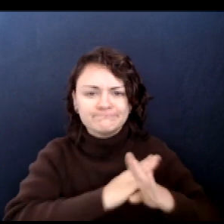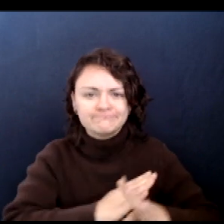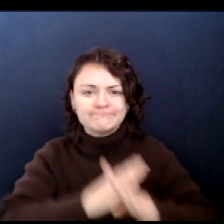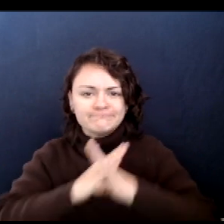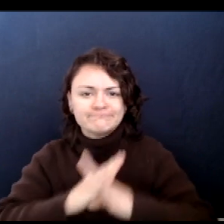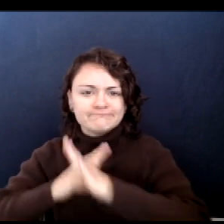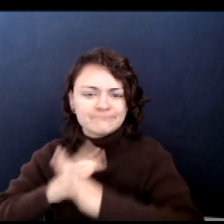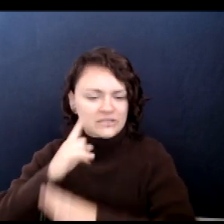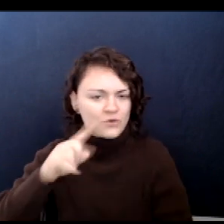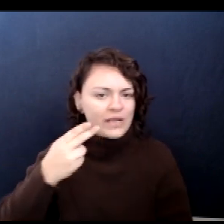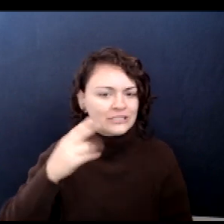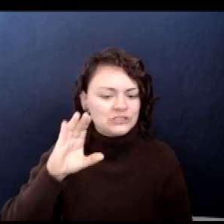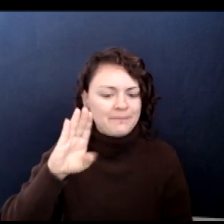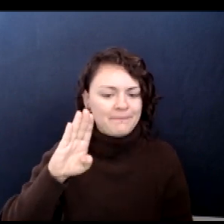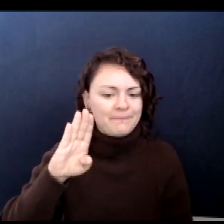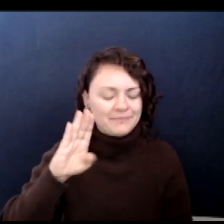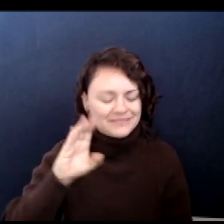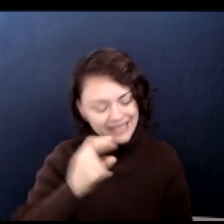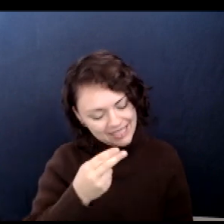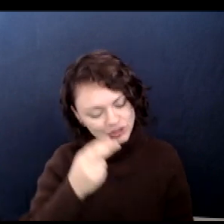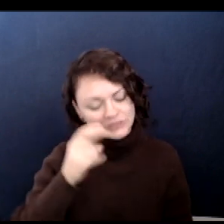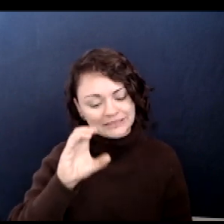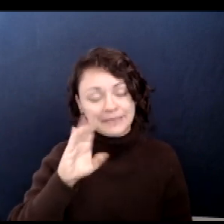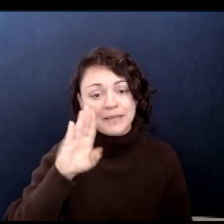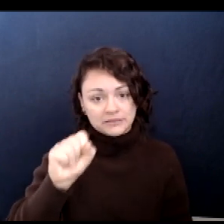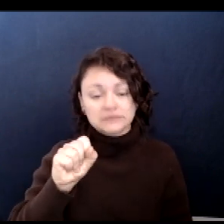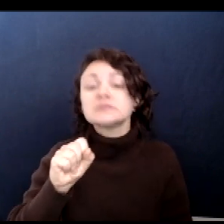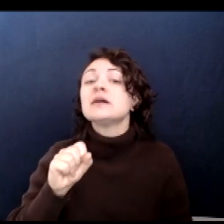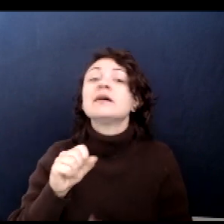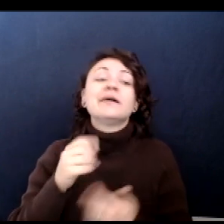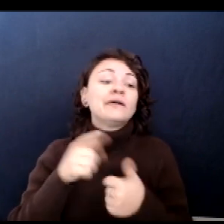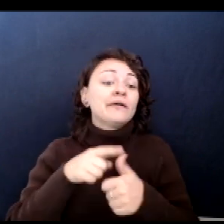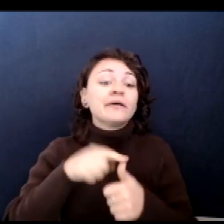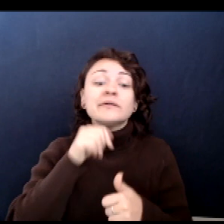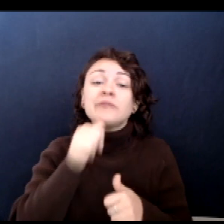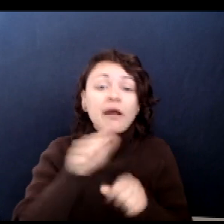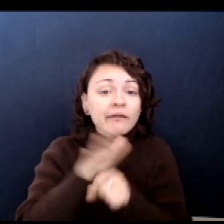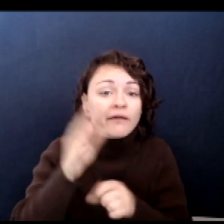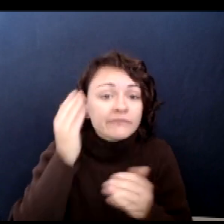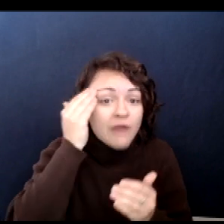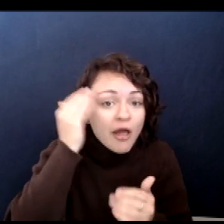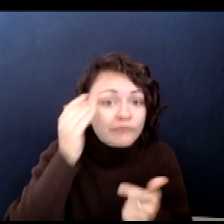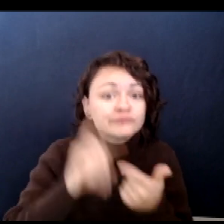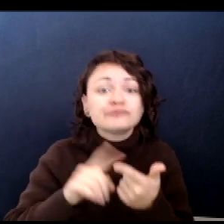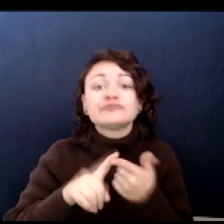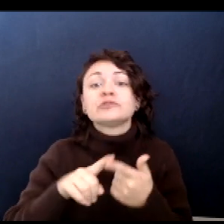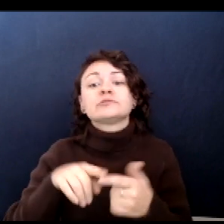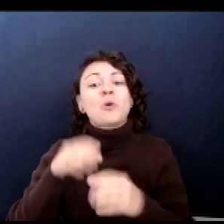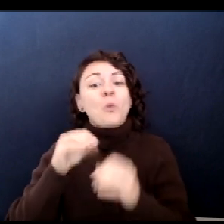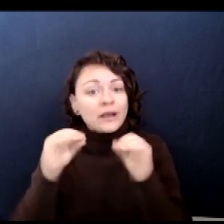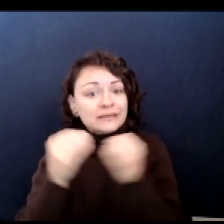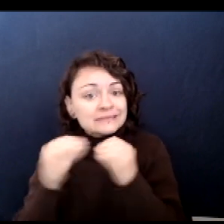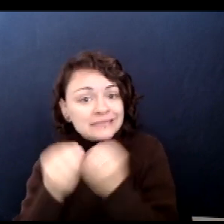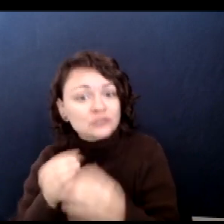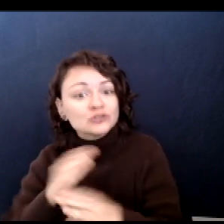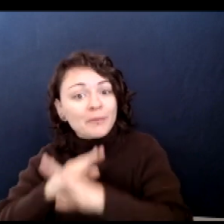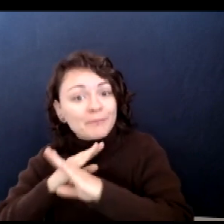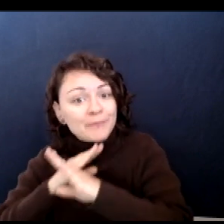which include lack of knowledge about available services, organizational barriers, and you heard about this about wait lists,